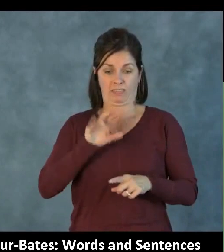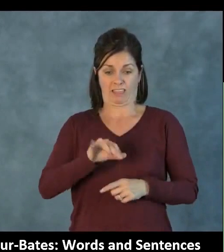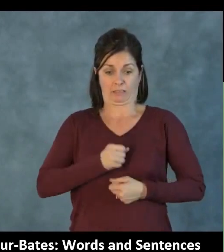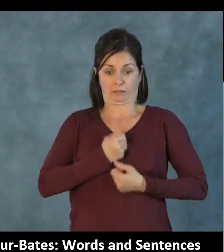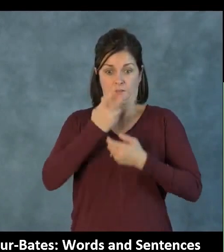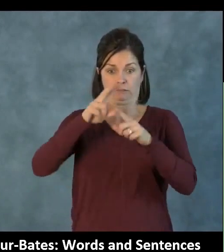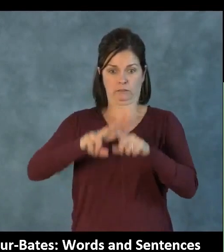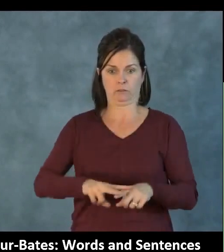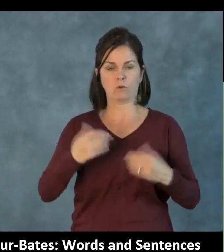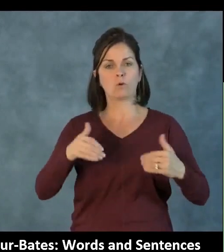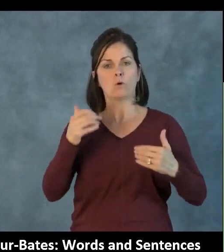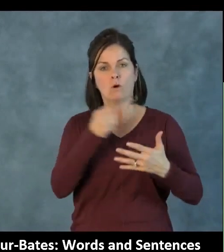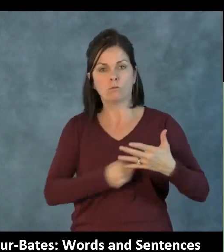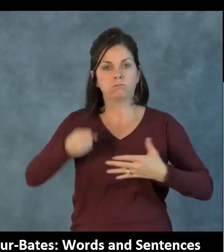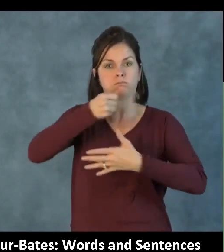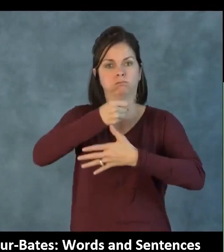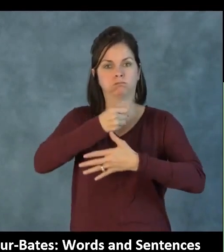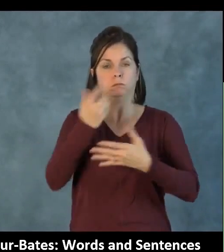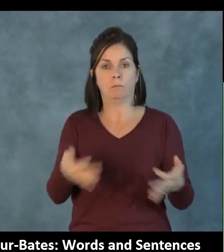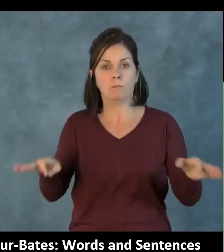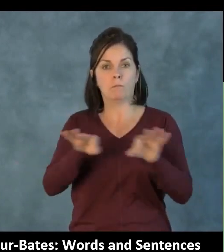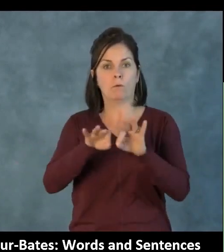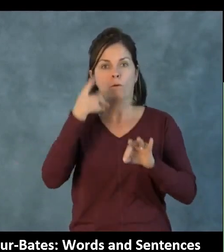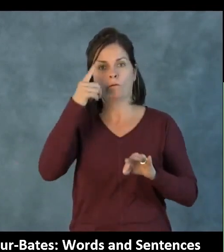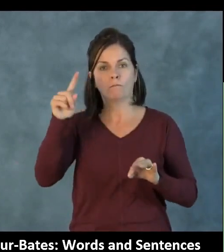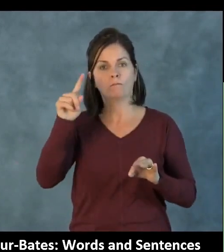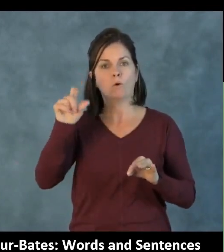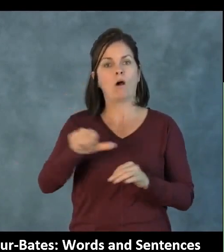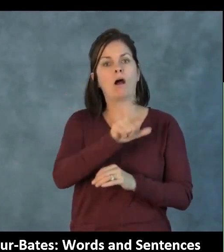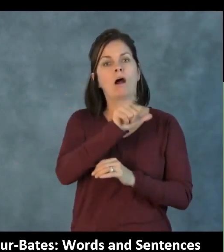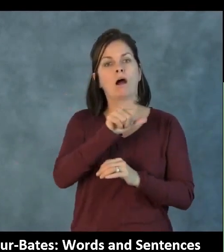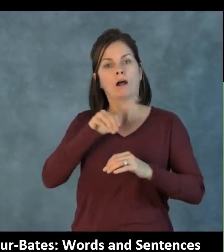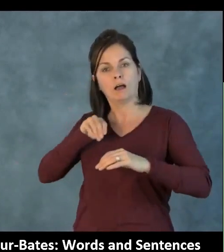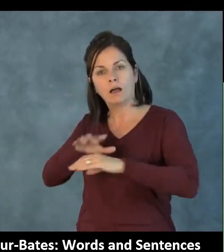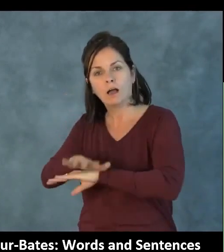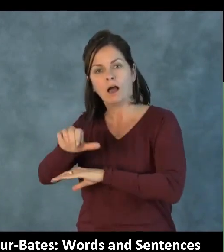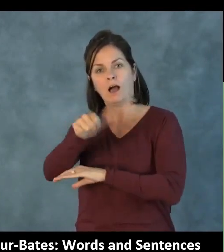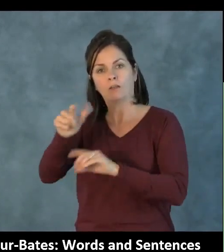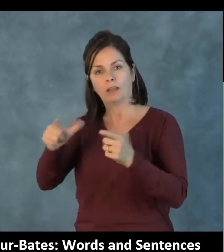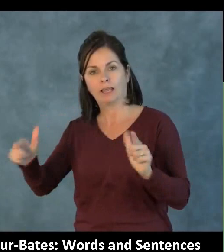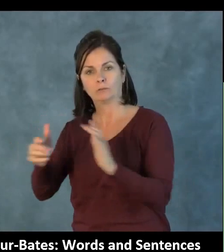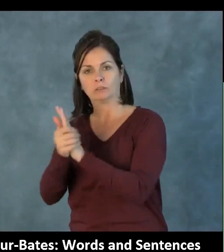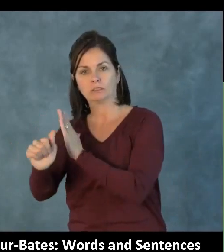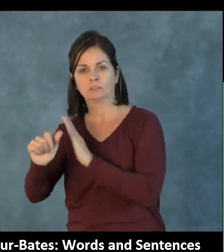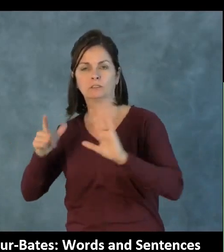importance for many other language skills, and later reading skills.